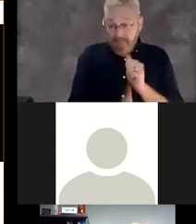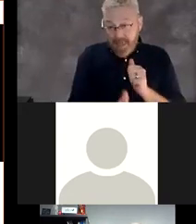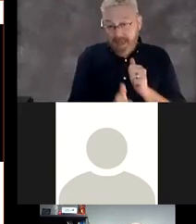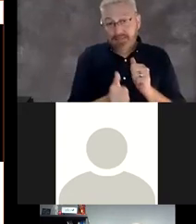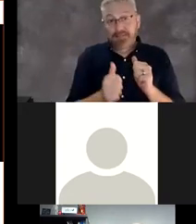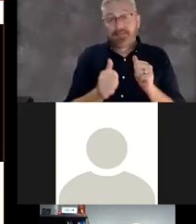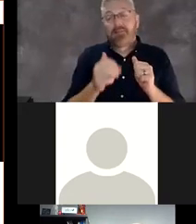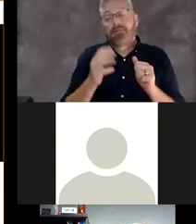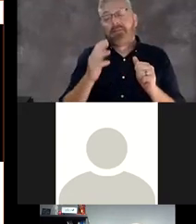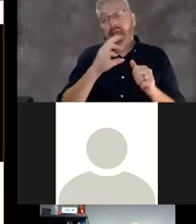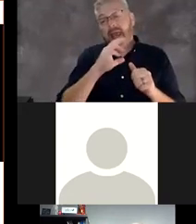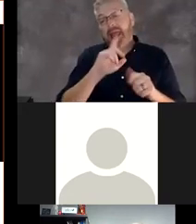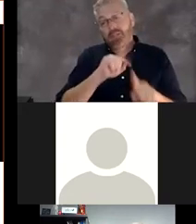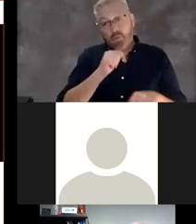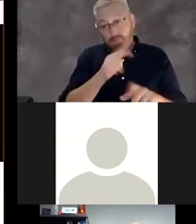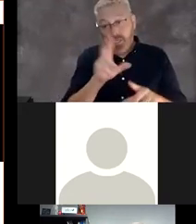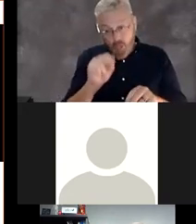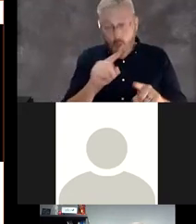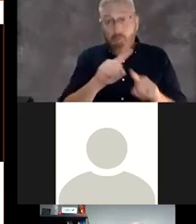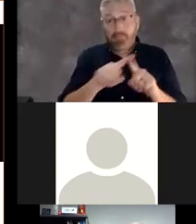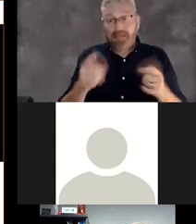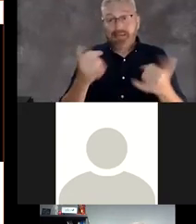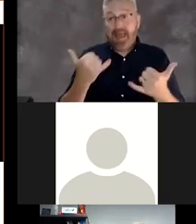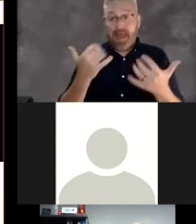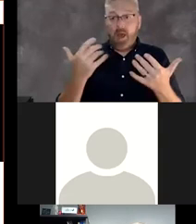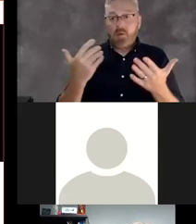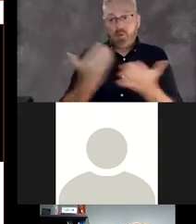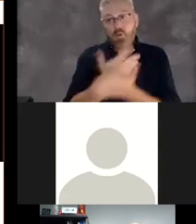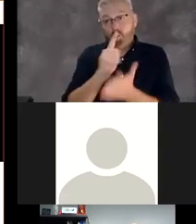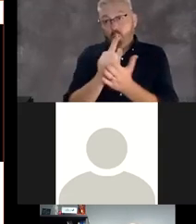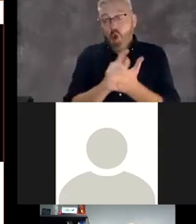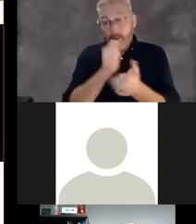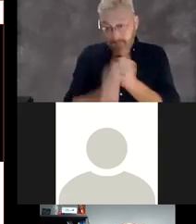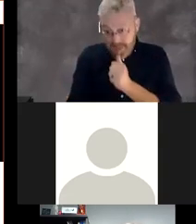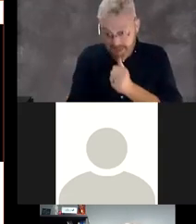PROBABLY NOT. HOWEVER, BECAUSE THAT NEW LAW